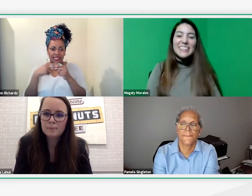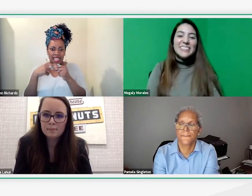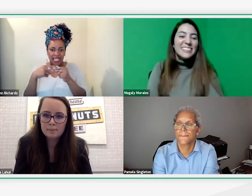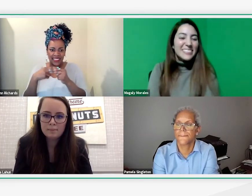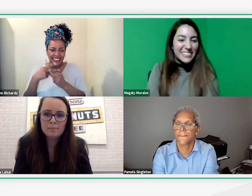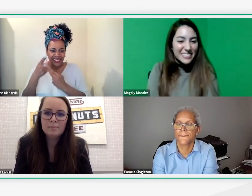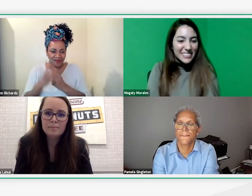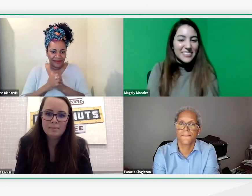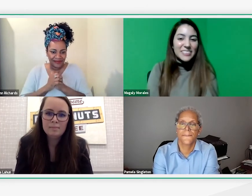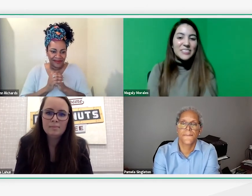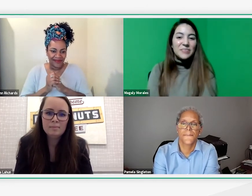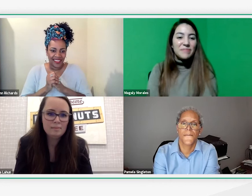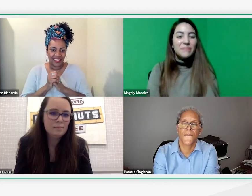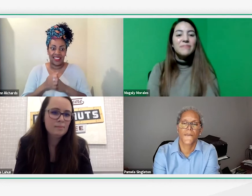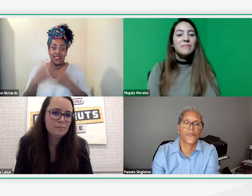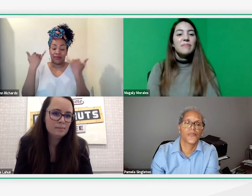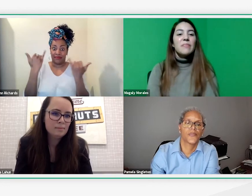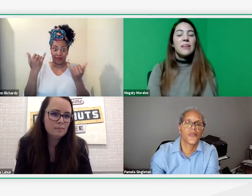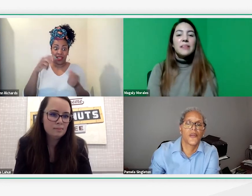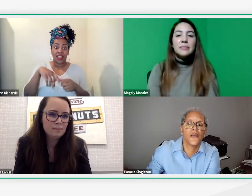Right. Okay, so we need to save our documents.